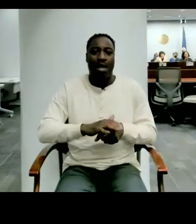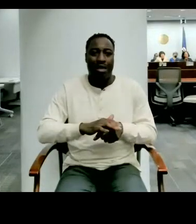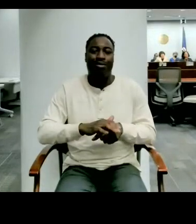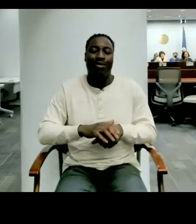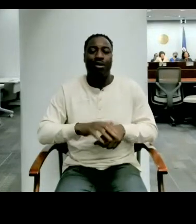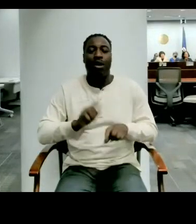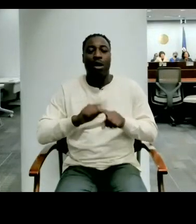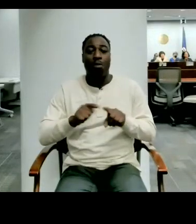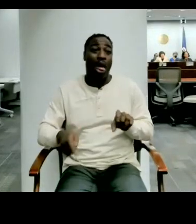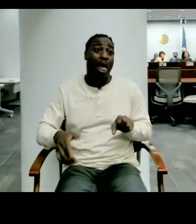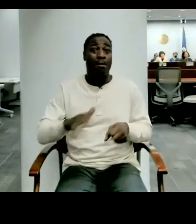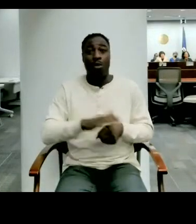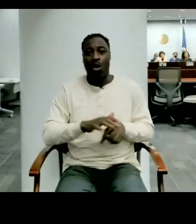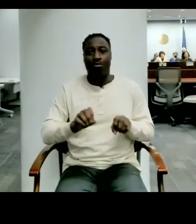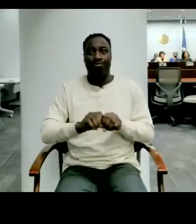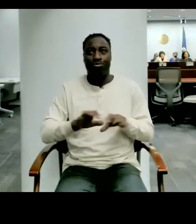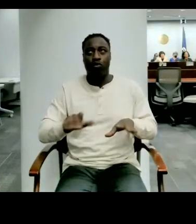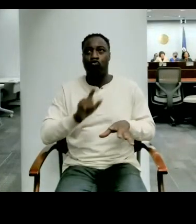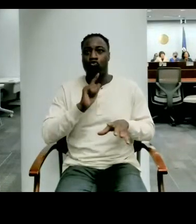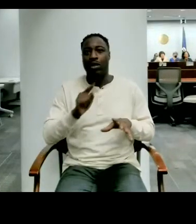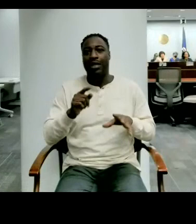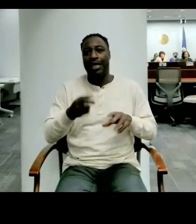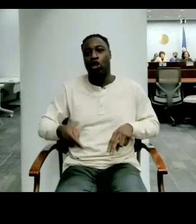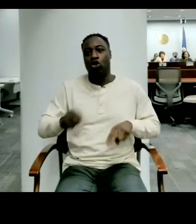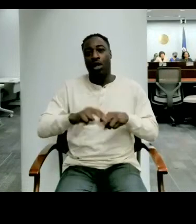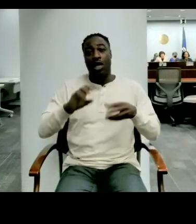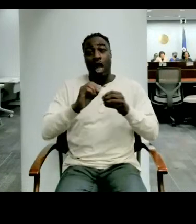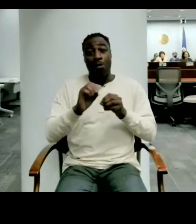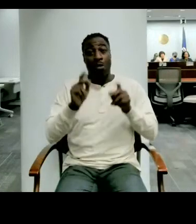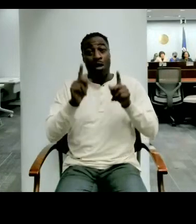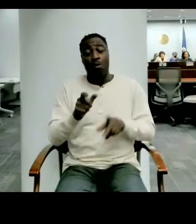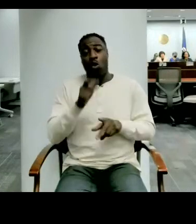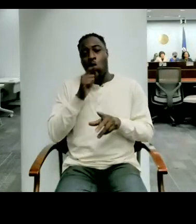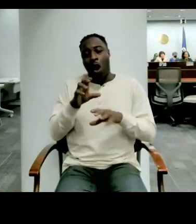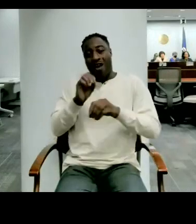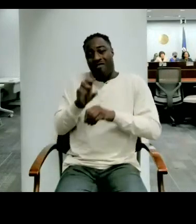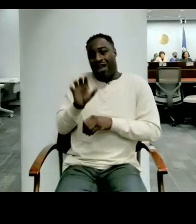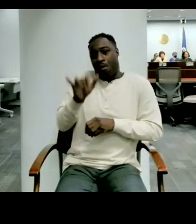significantly increased the number of individuals who were affected by this of and made it um a